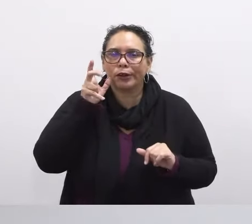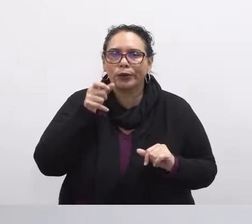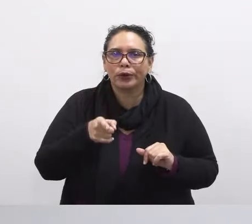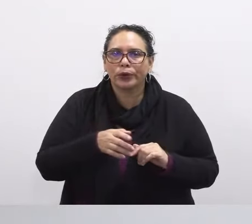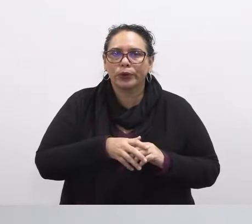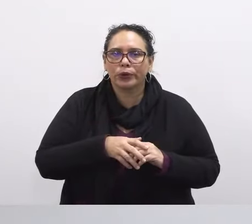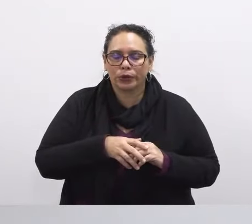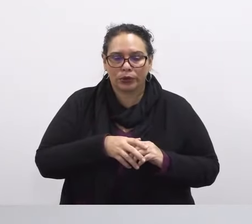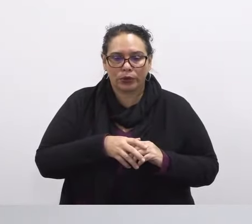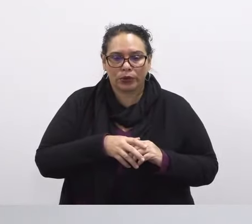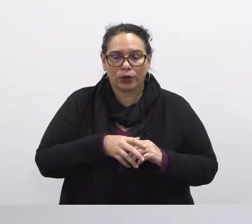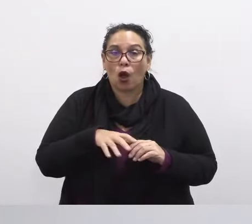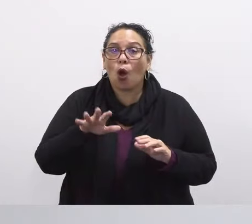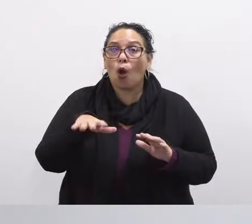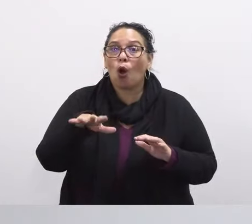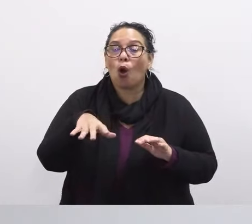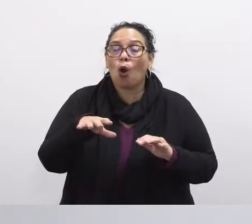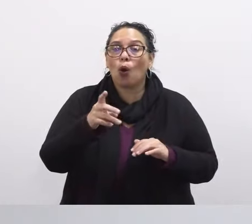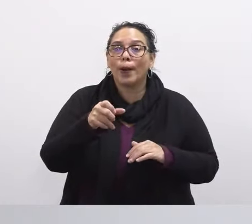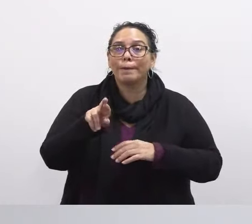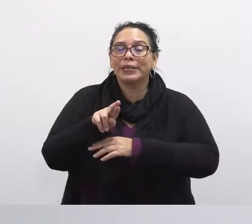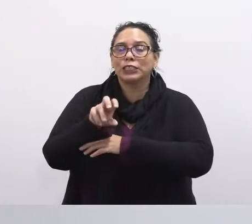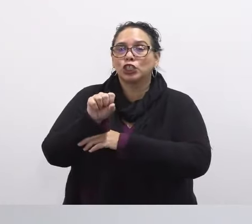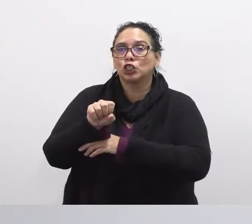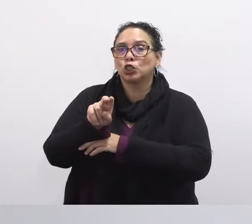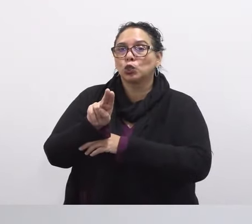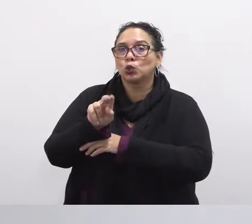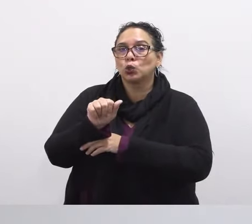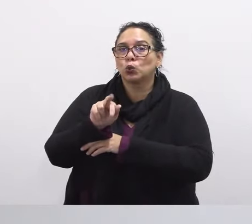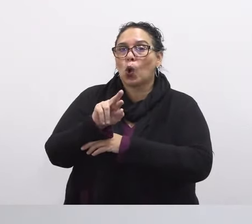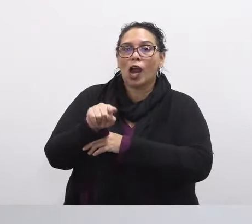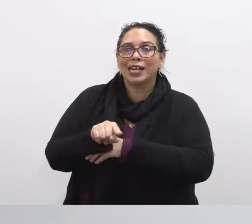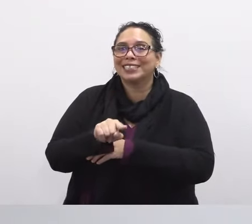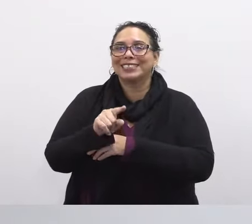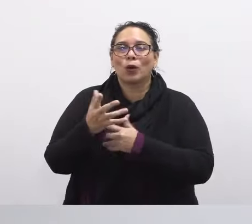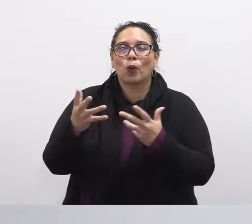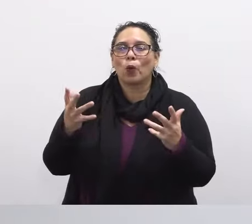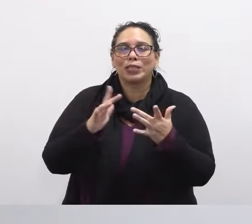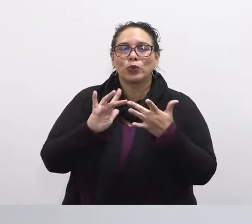Oh yes, Mr. Suarez, what's our website for those maps? [Mr. Suarez] Well,